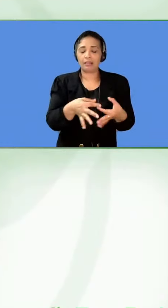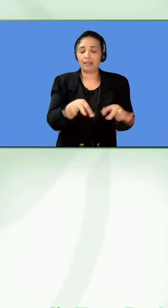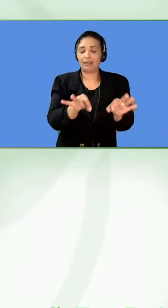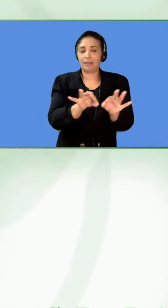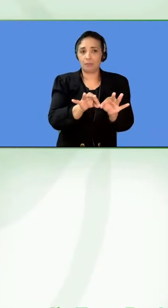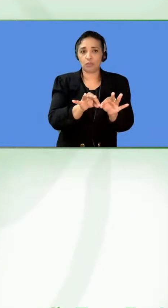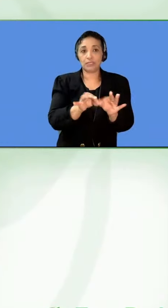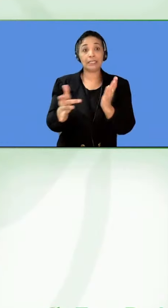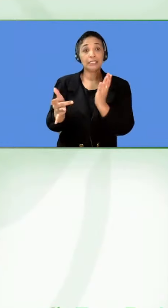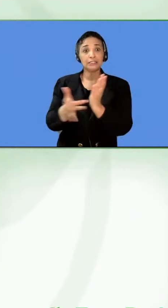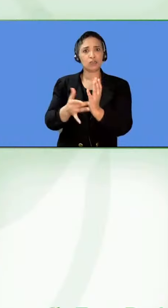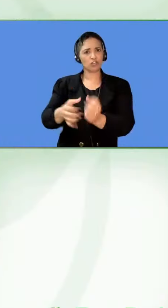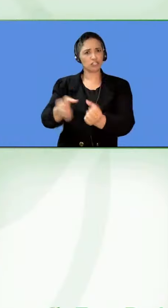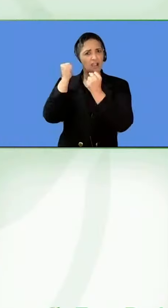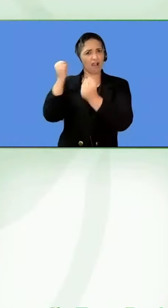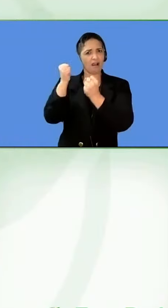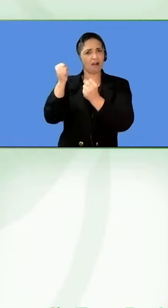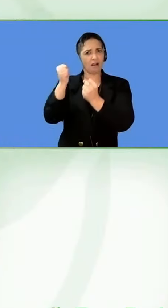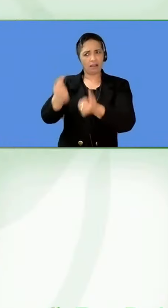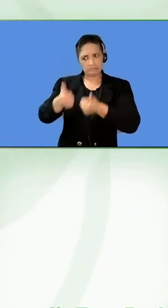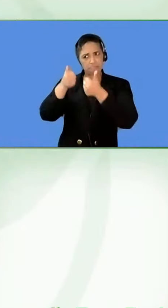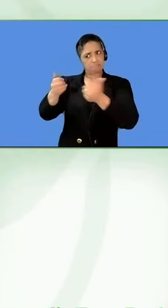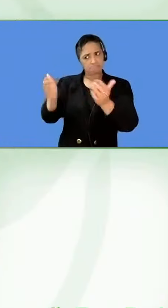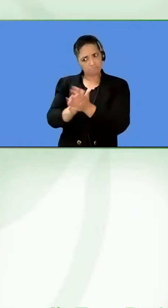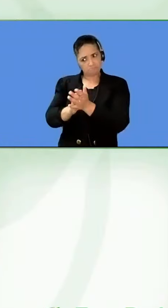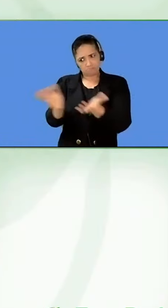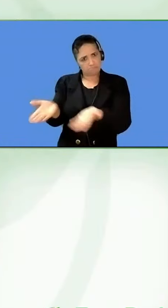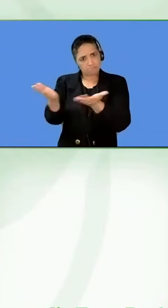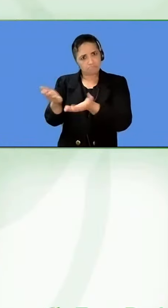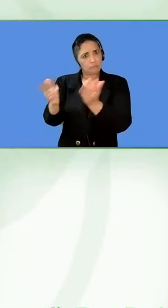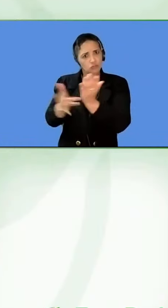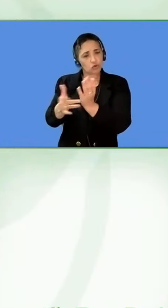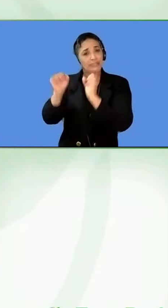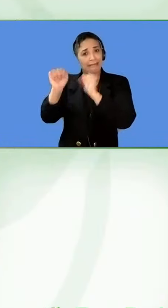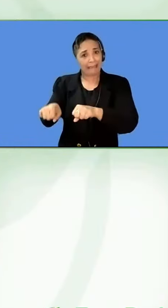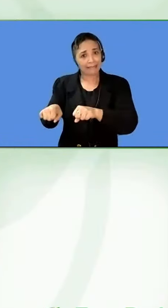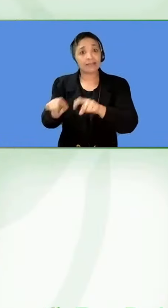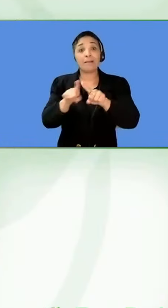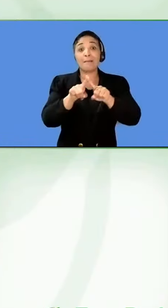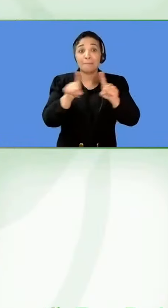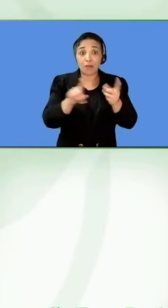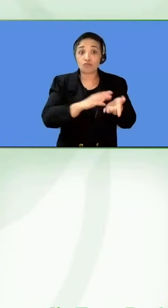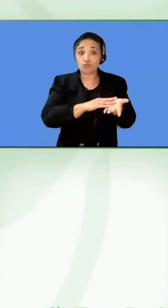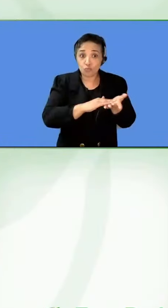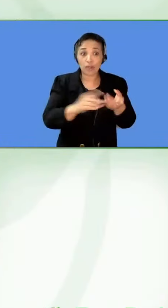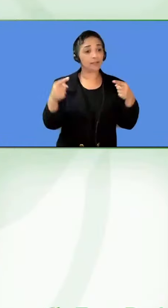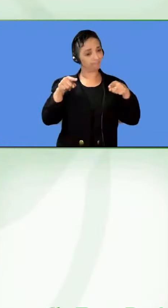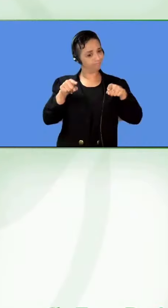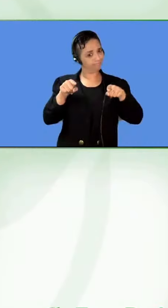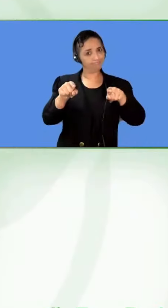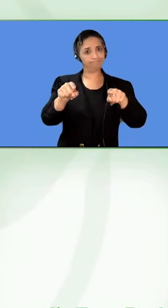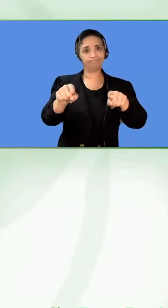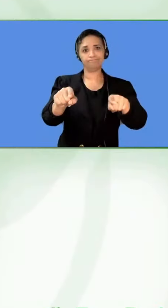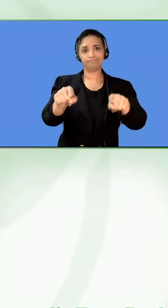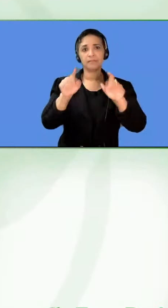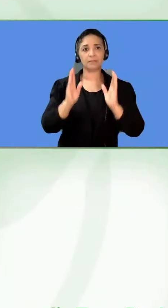We need more technology, I agree, 100%. Just keep going. Think you very much.